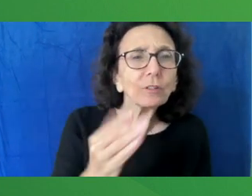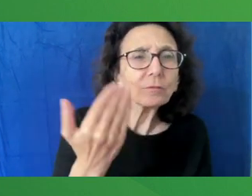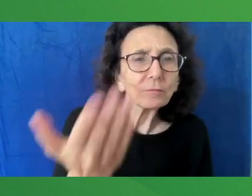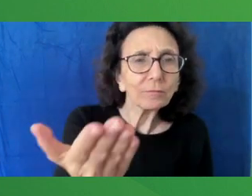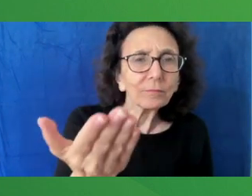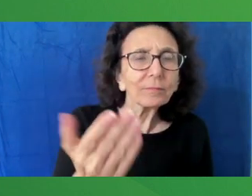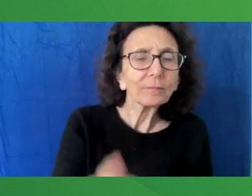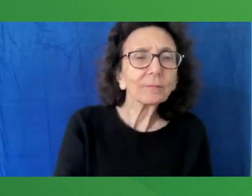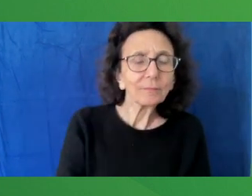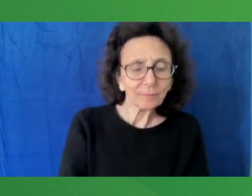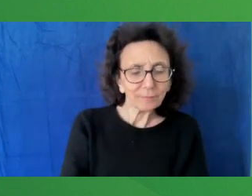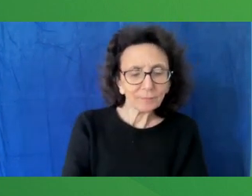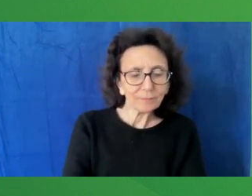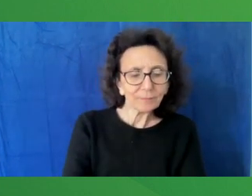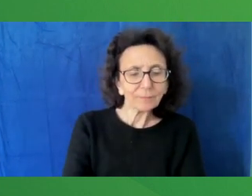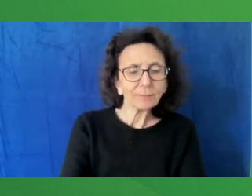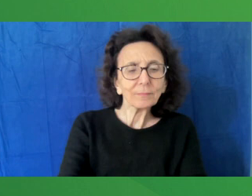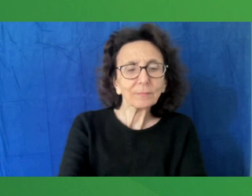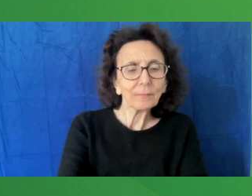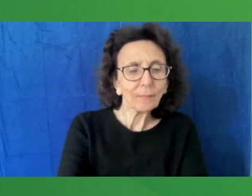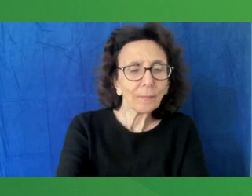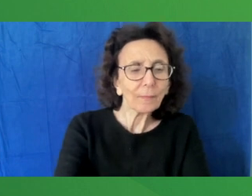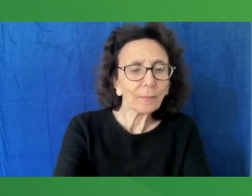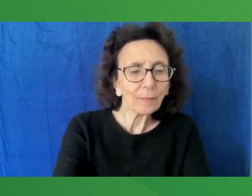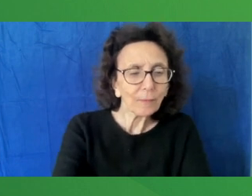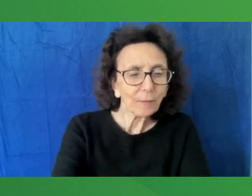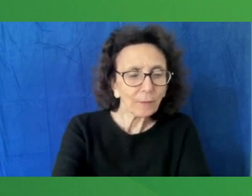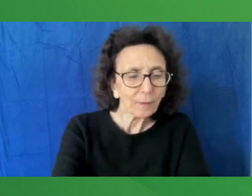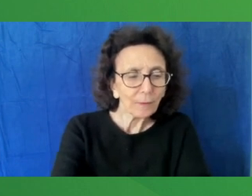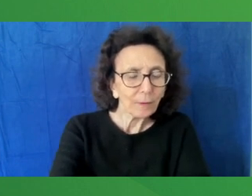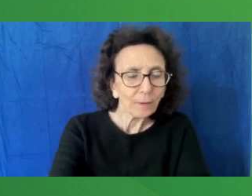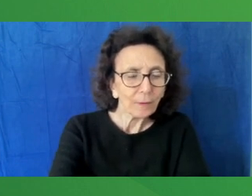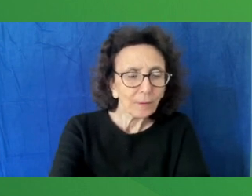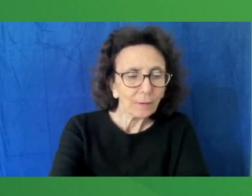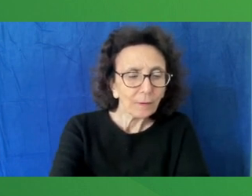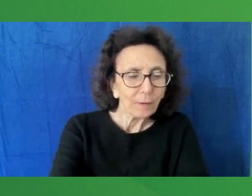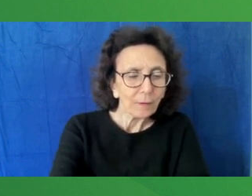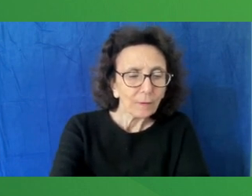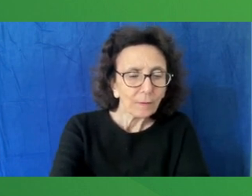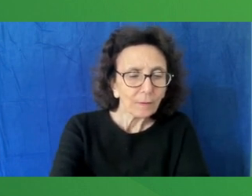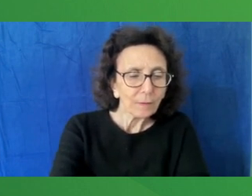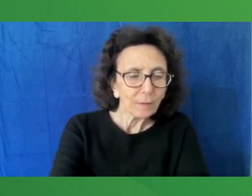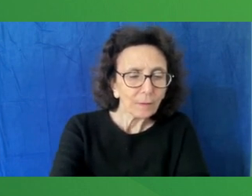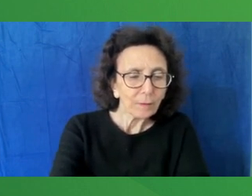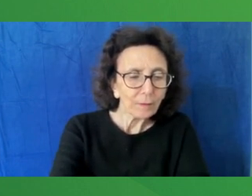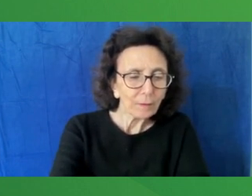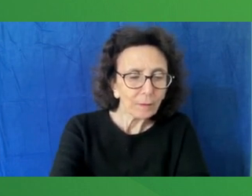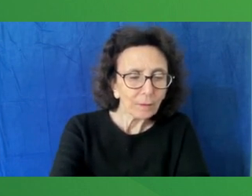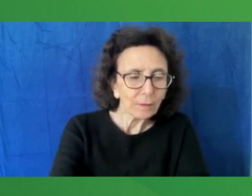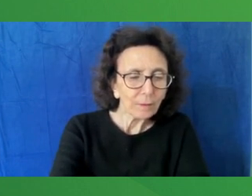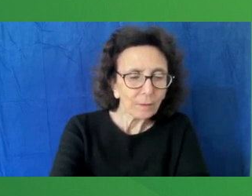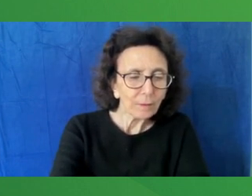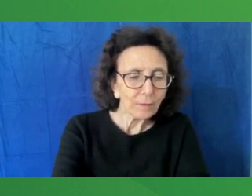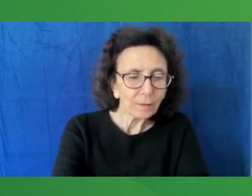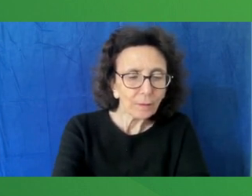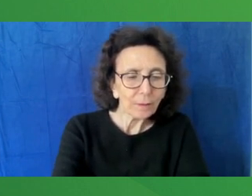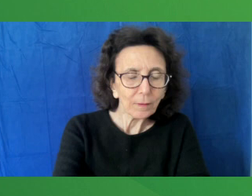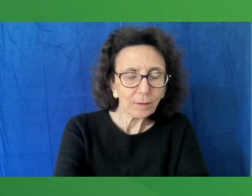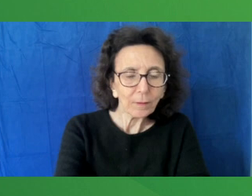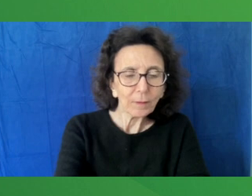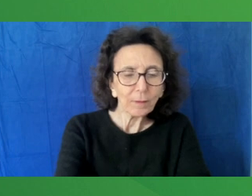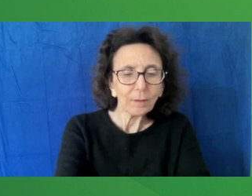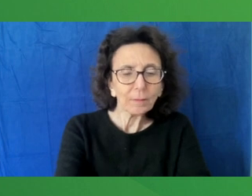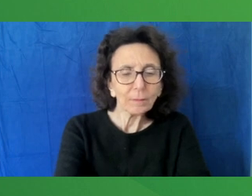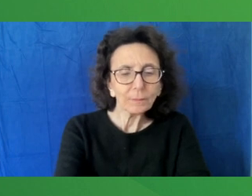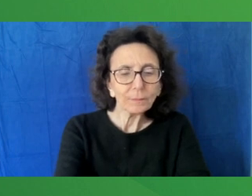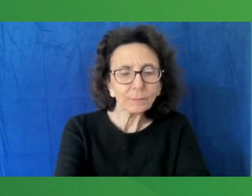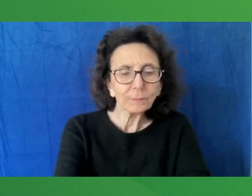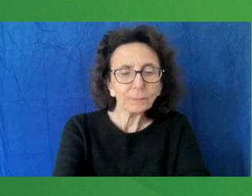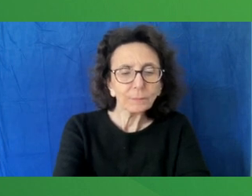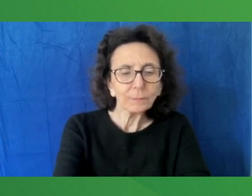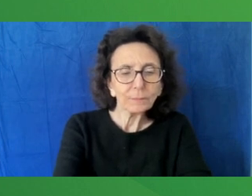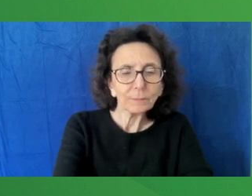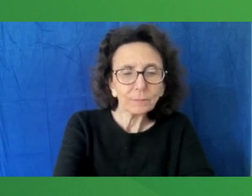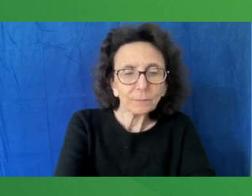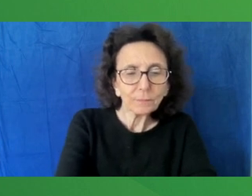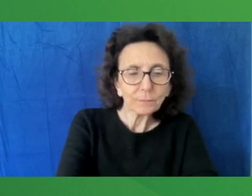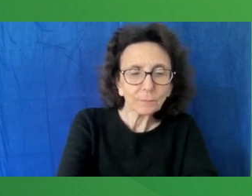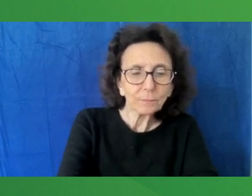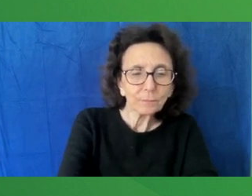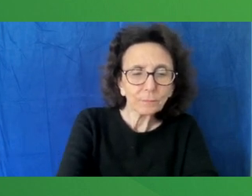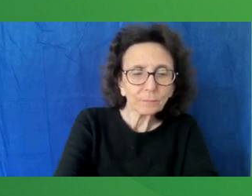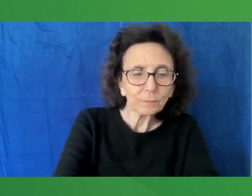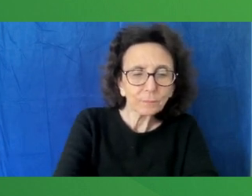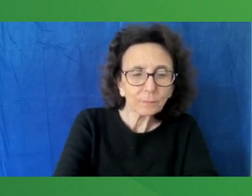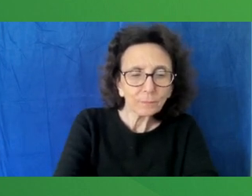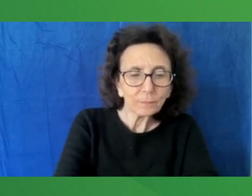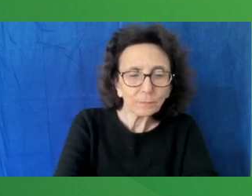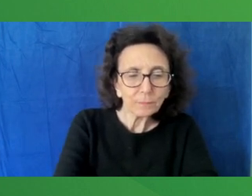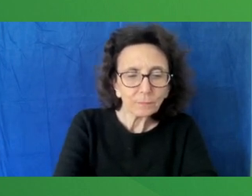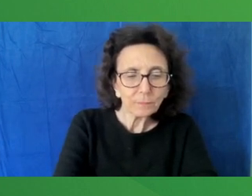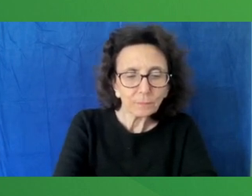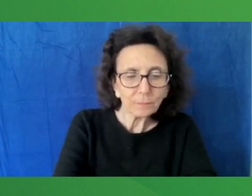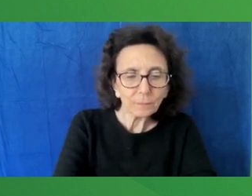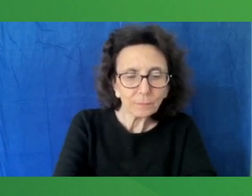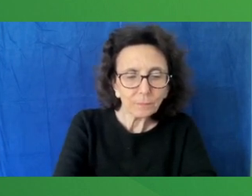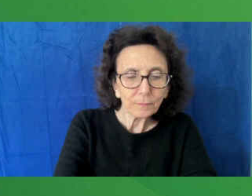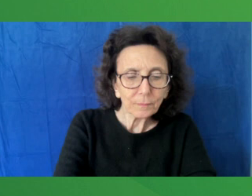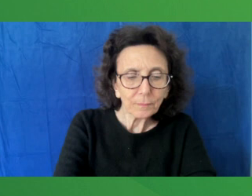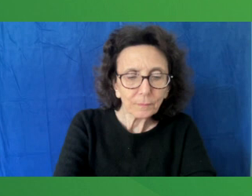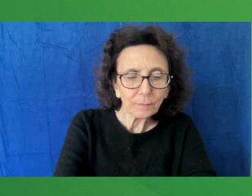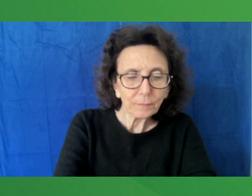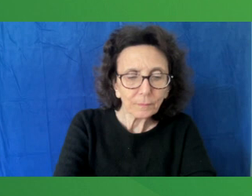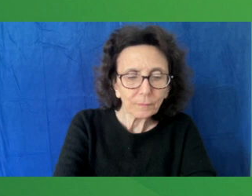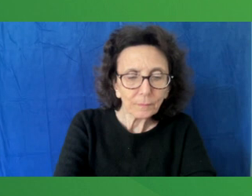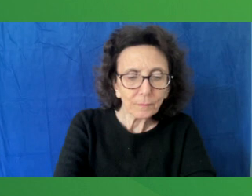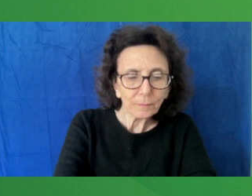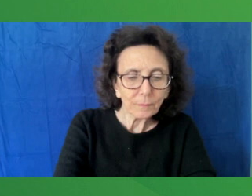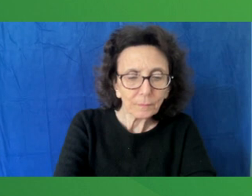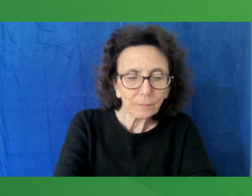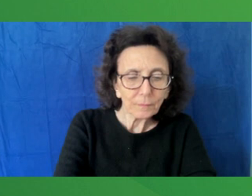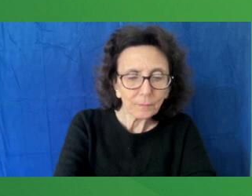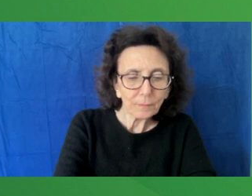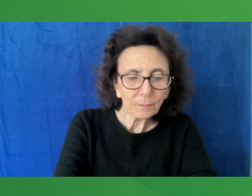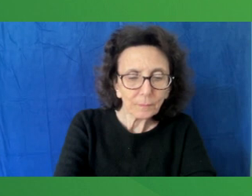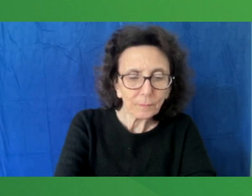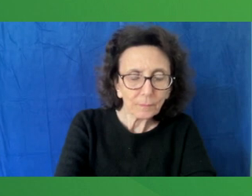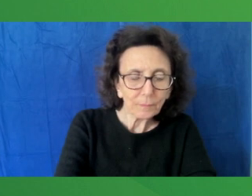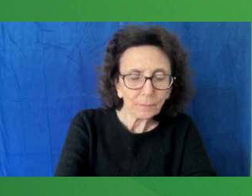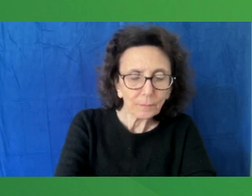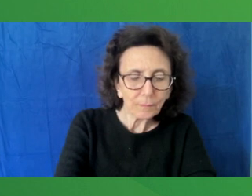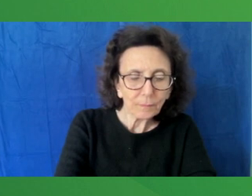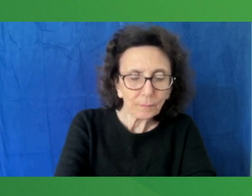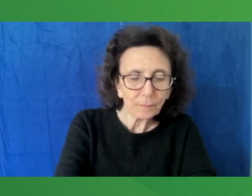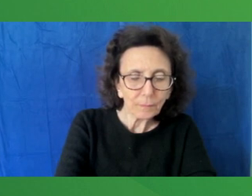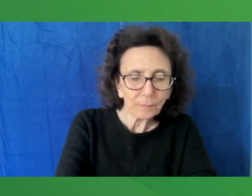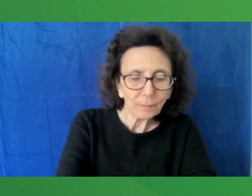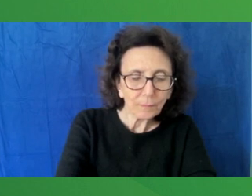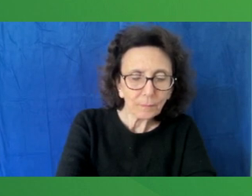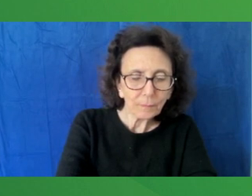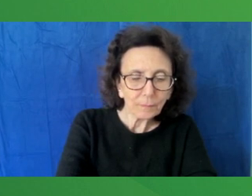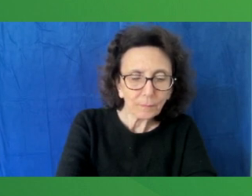you looked at this data.